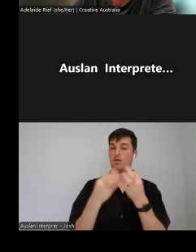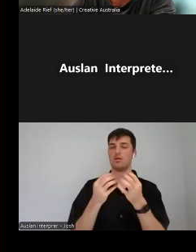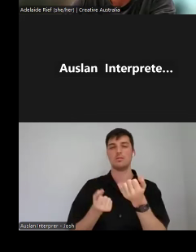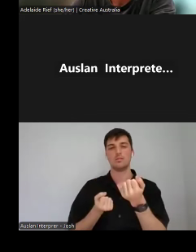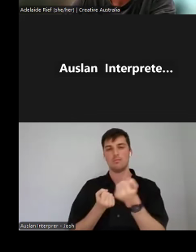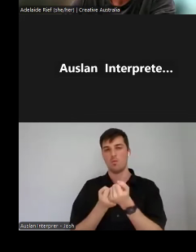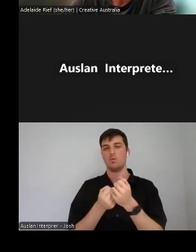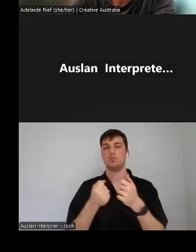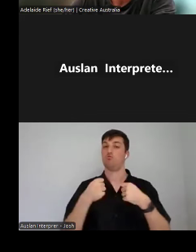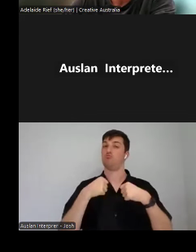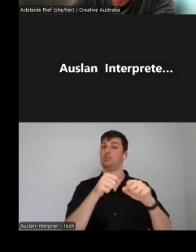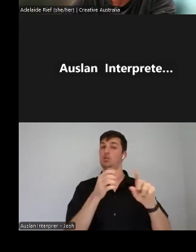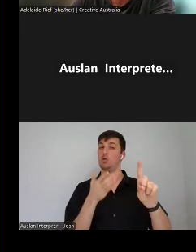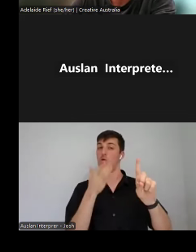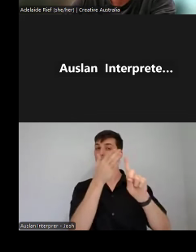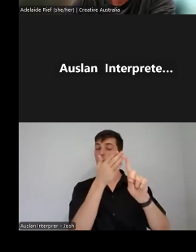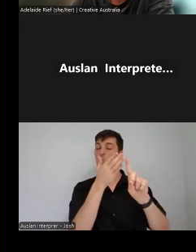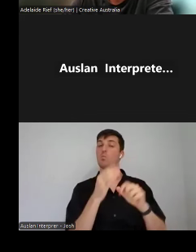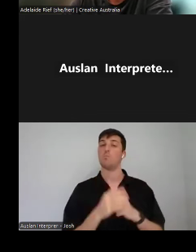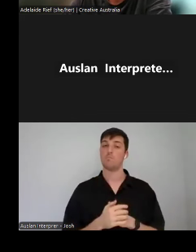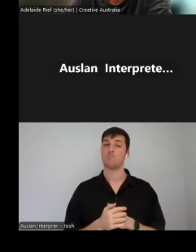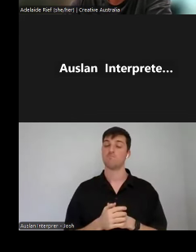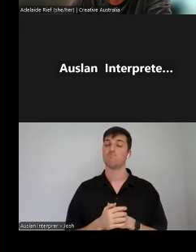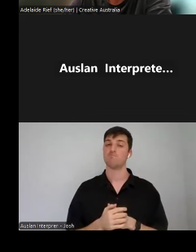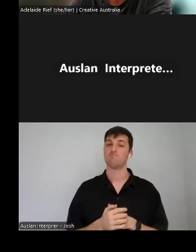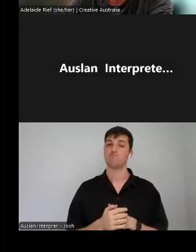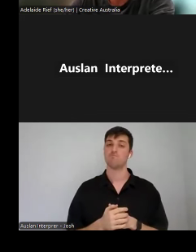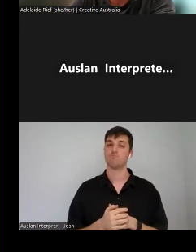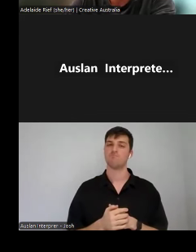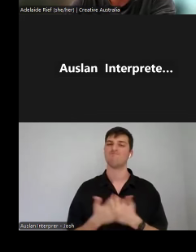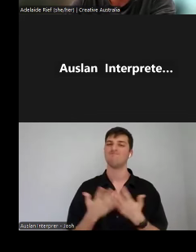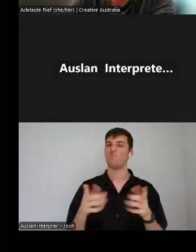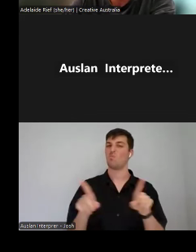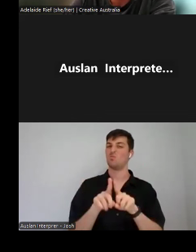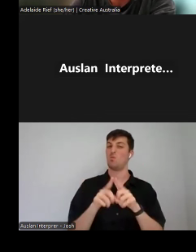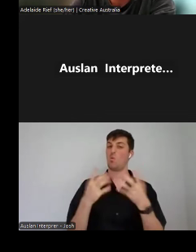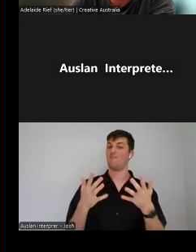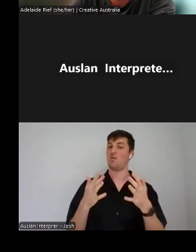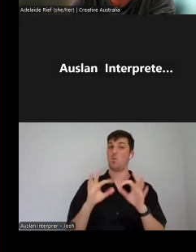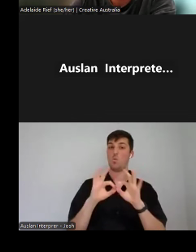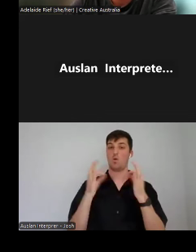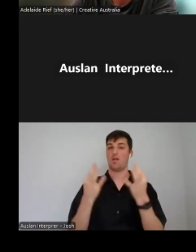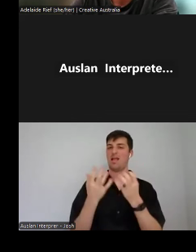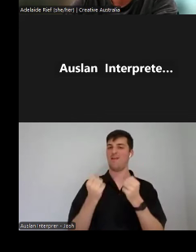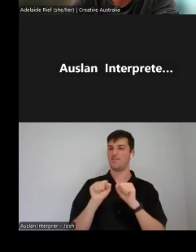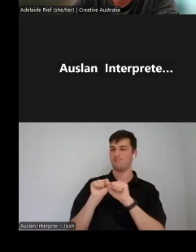goals. And we also acknowledge that organisations often have very unique contexts and you have very